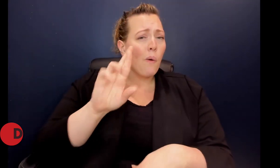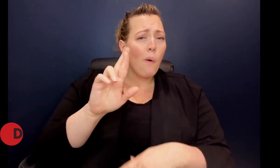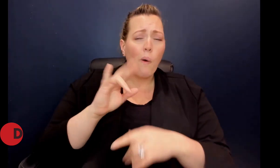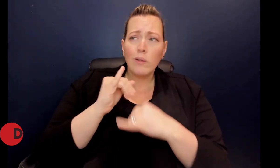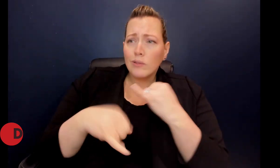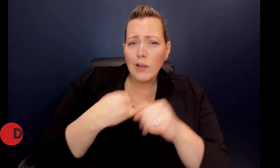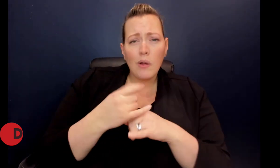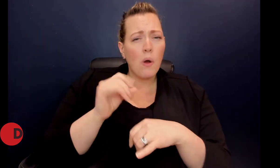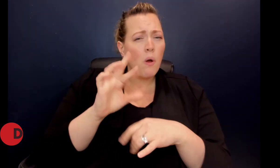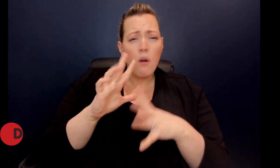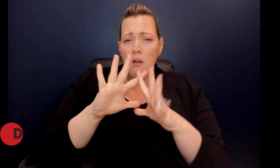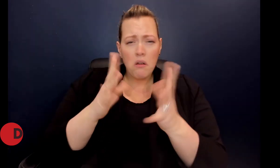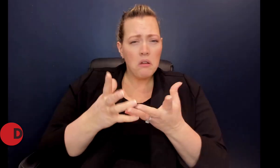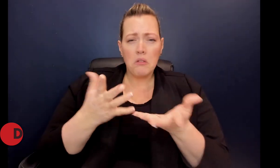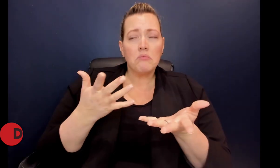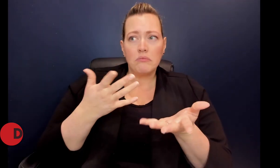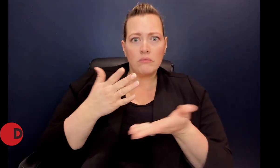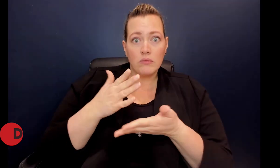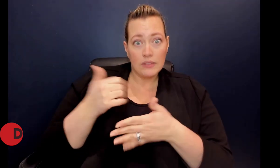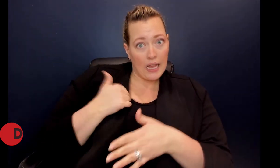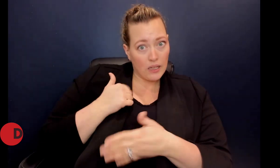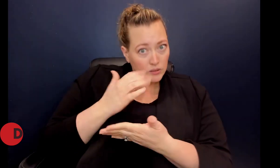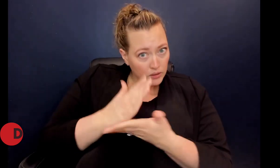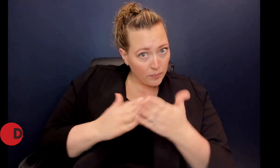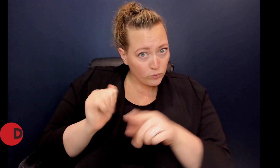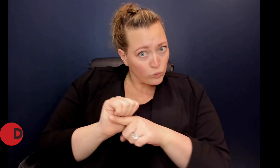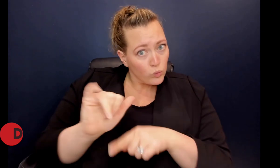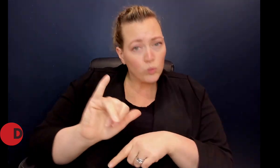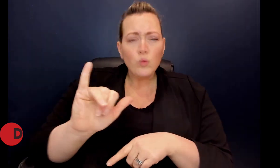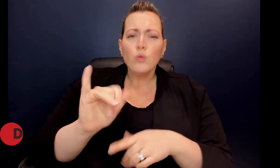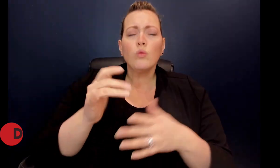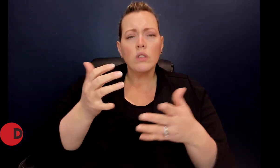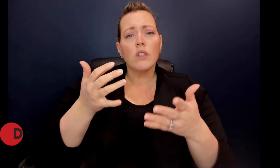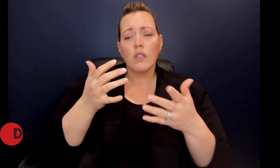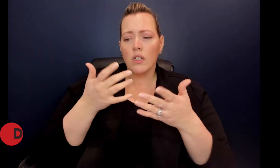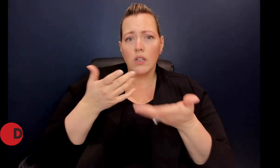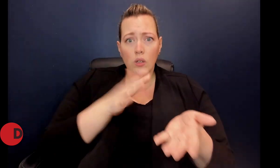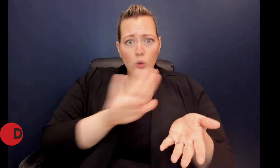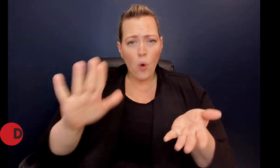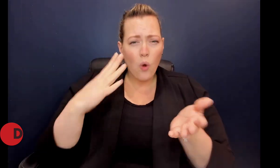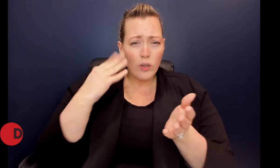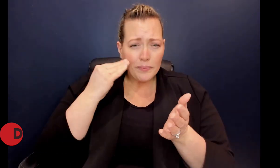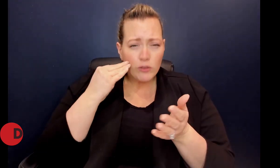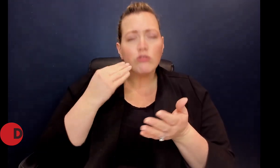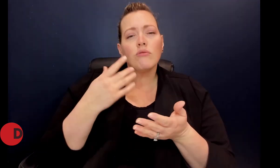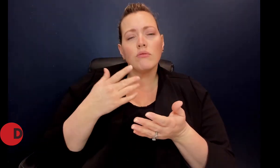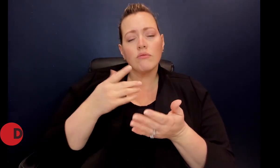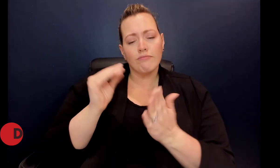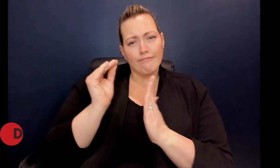training in America, or online, or internationally or even